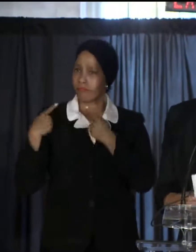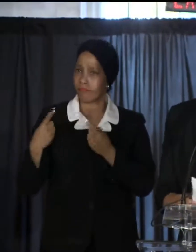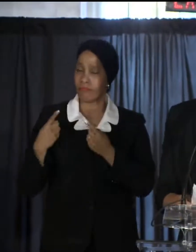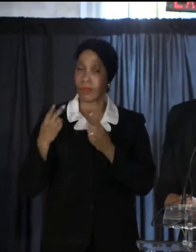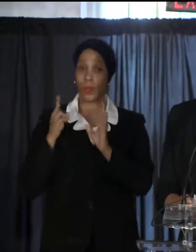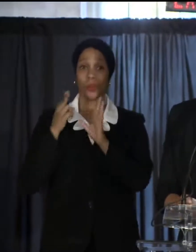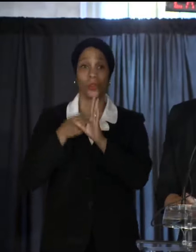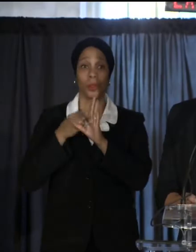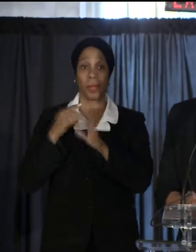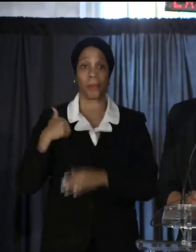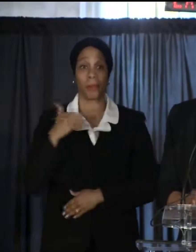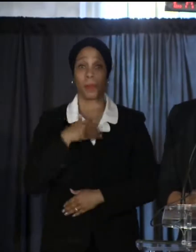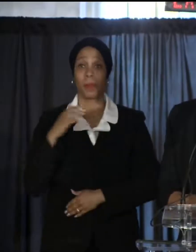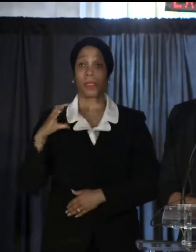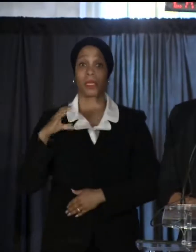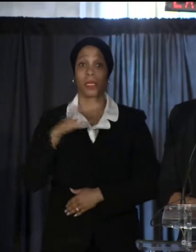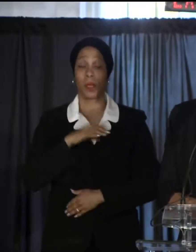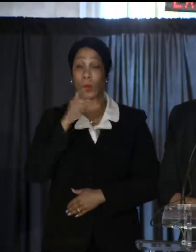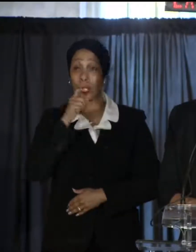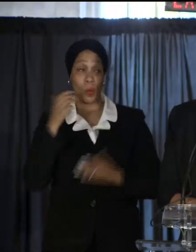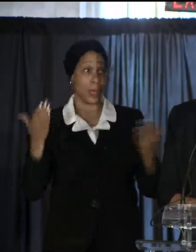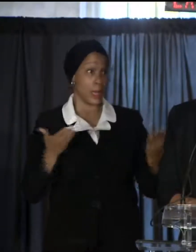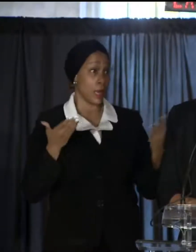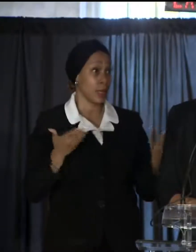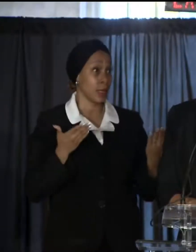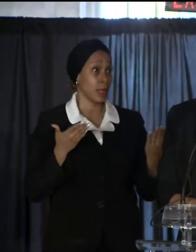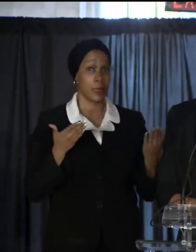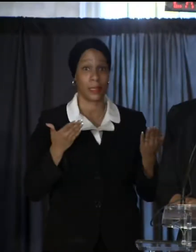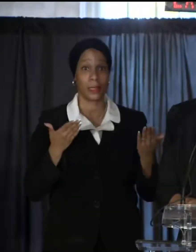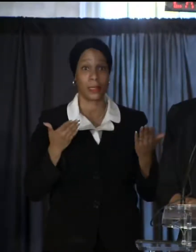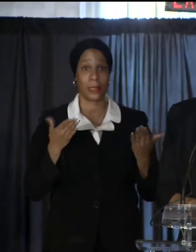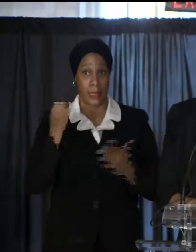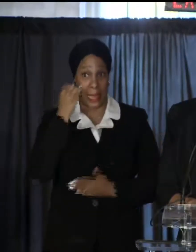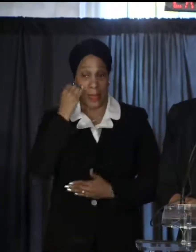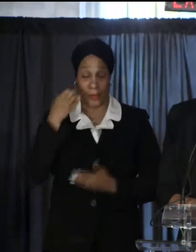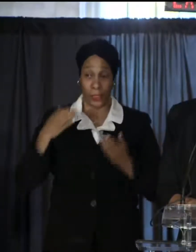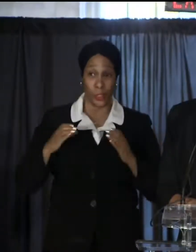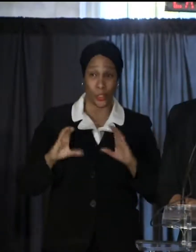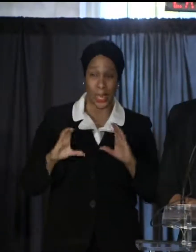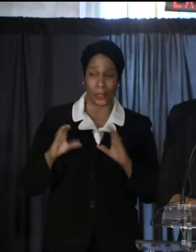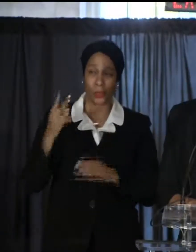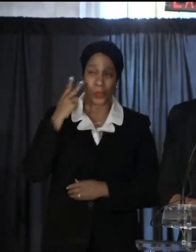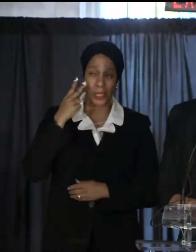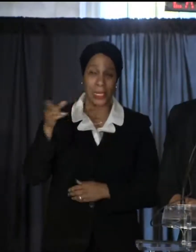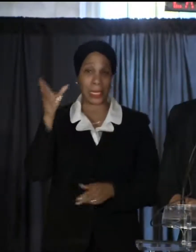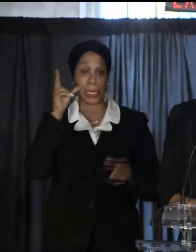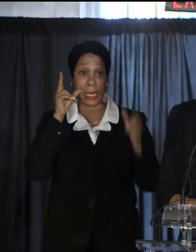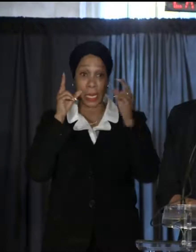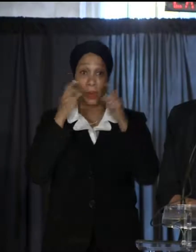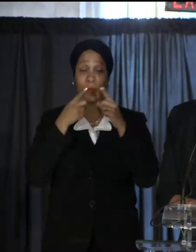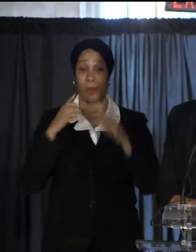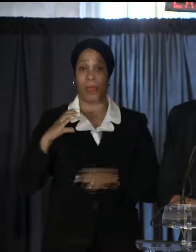MEMBERS OF THE COUNCIL WHO ARE HERE. YOU ARE GOING TO GET A CHANCE TO SEE AND HERE FROM COUNCILMEMBER